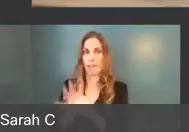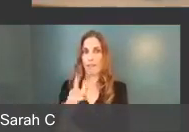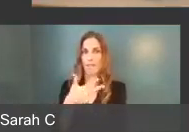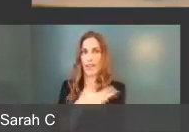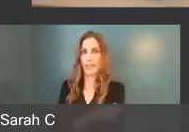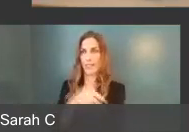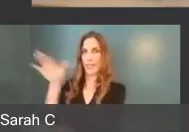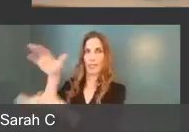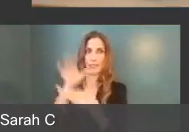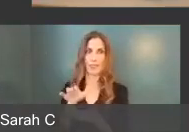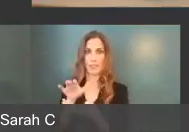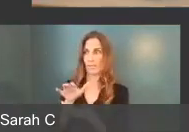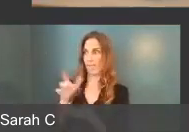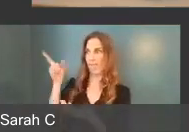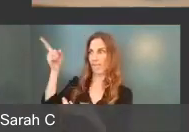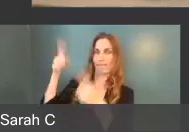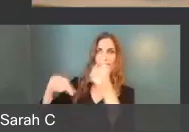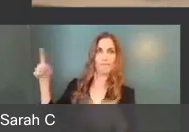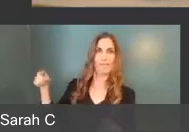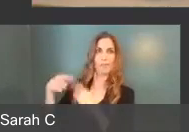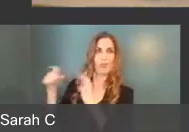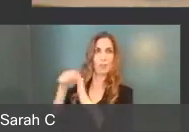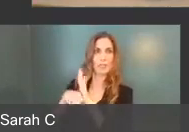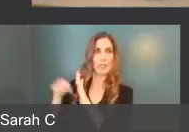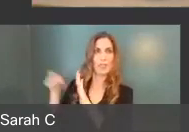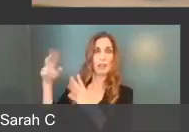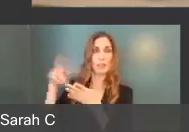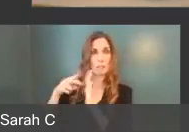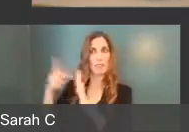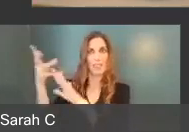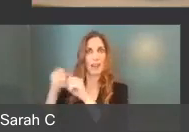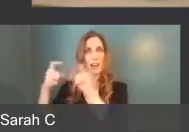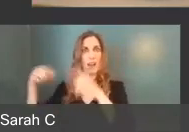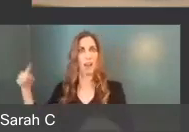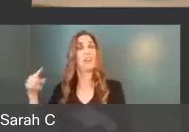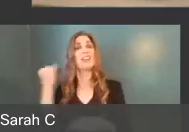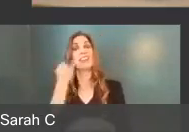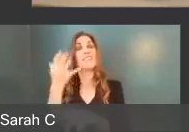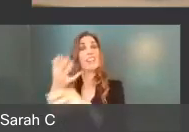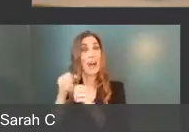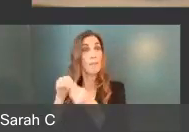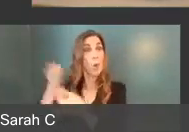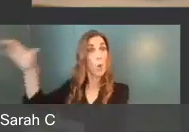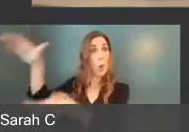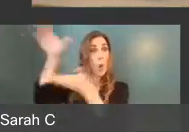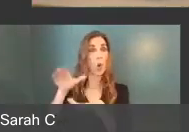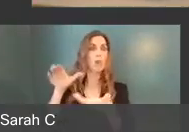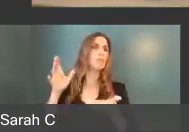So, you know, if we can just get more, we would be ready, willing, and eager to give it.